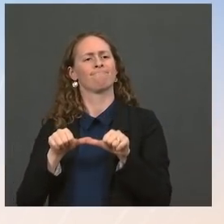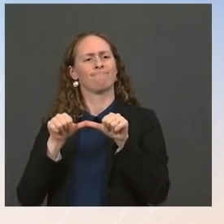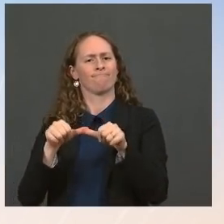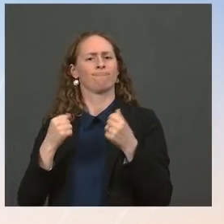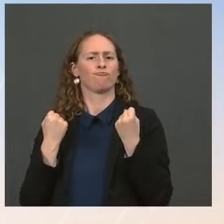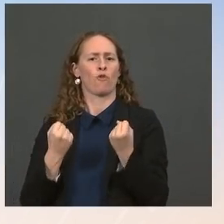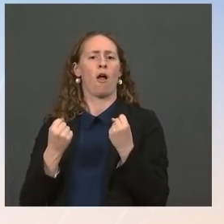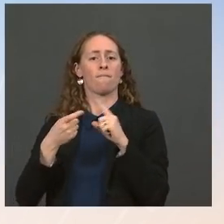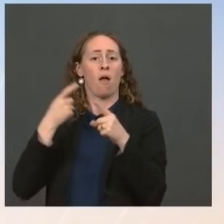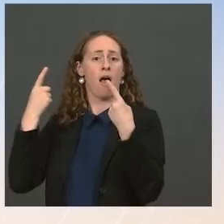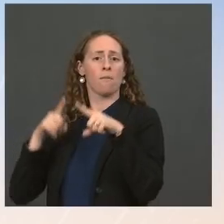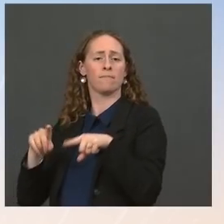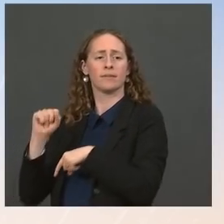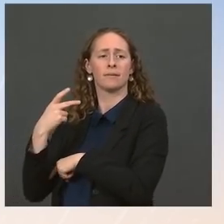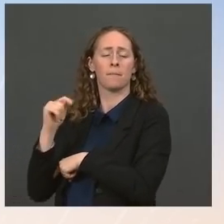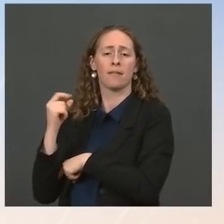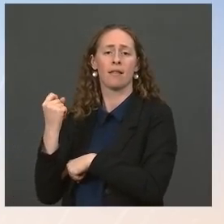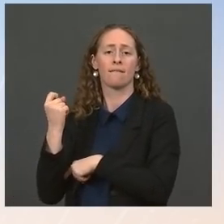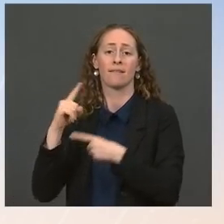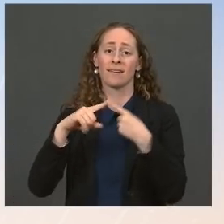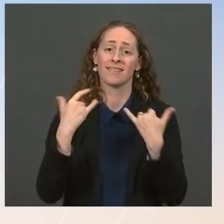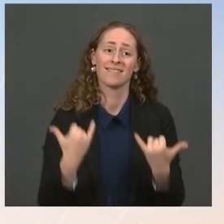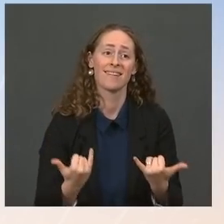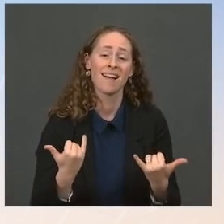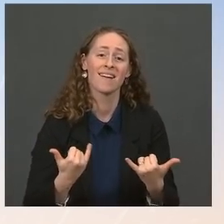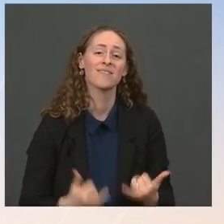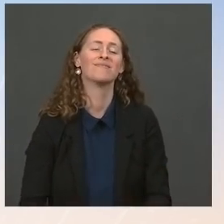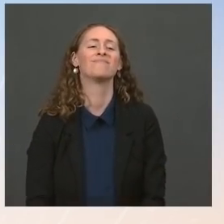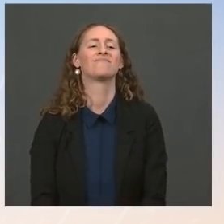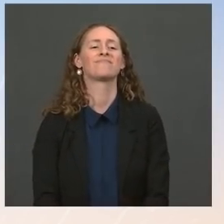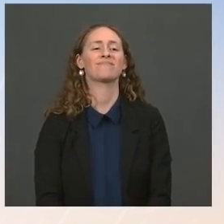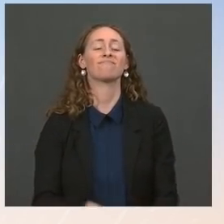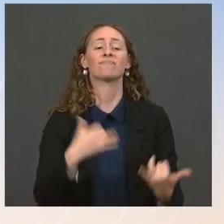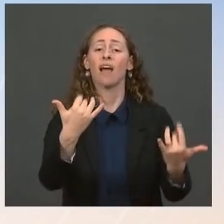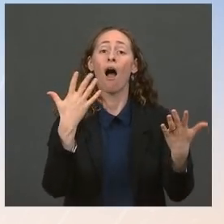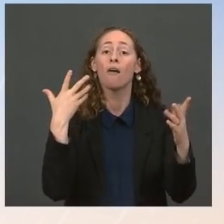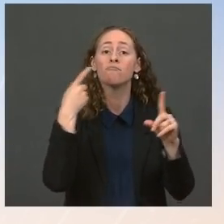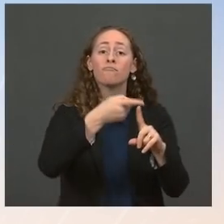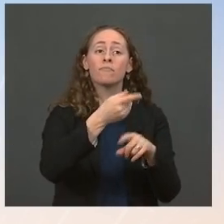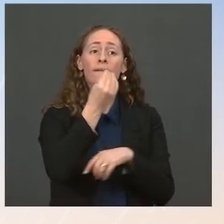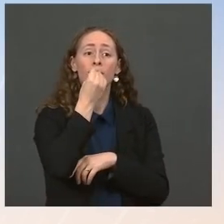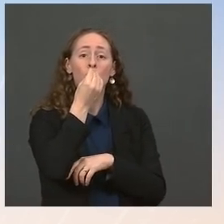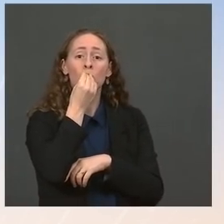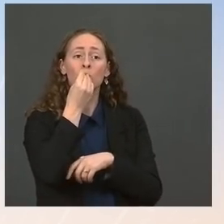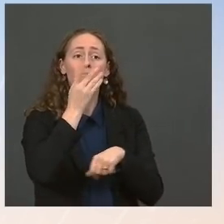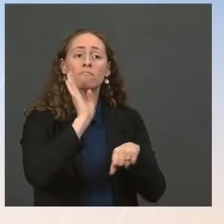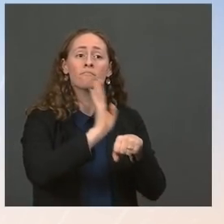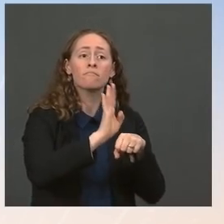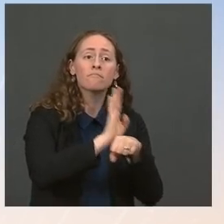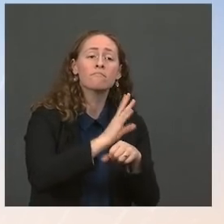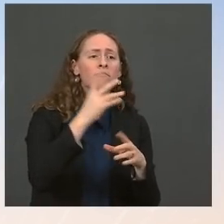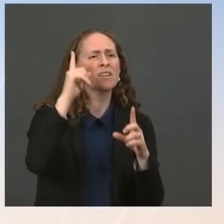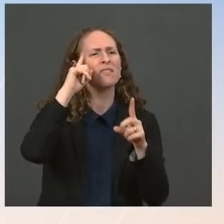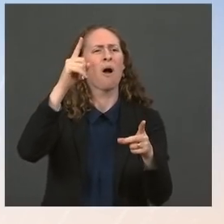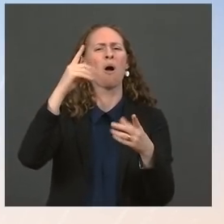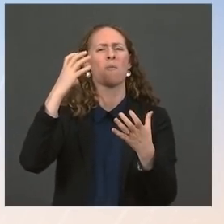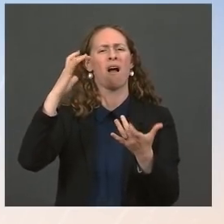for the food industry that provides voluntary, short-term sodium reduction targets in a wide variety of processed, packaged, and restaurant foods.